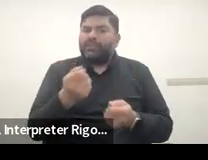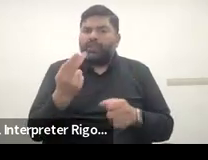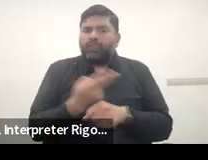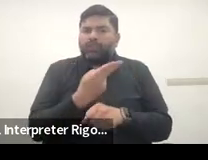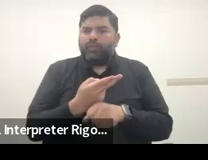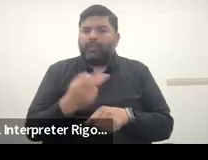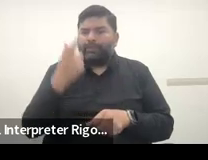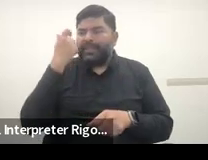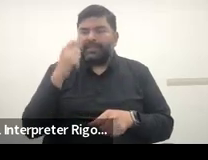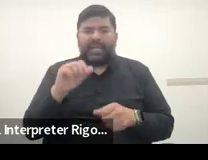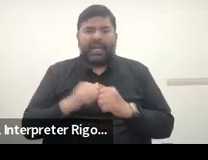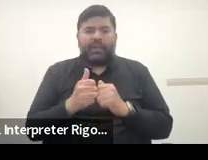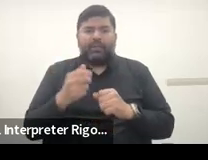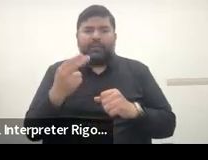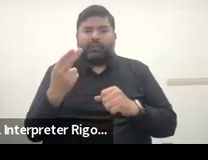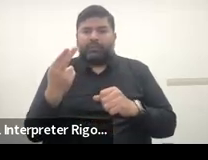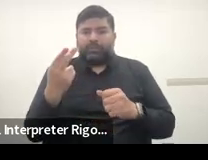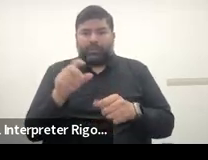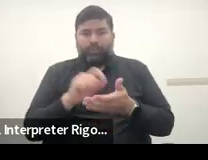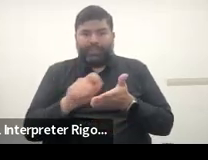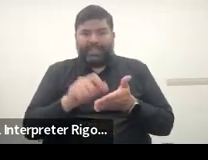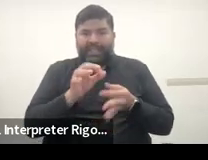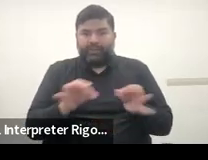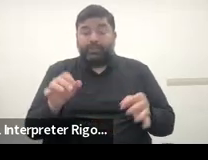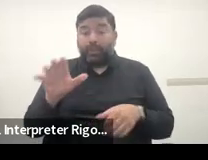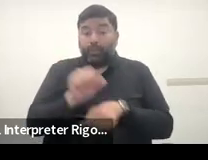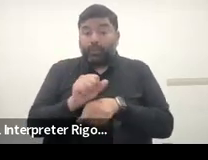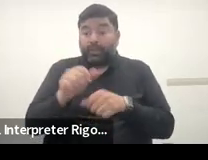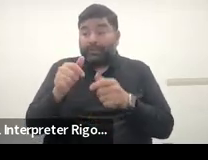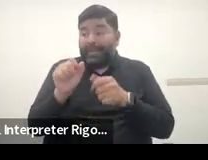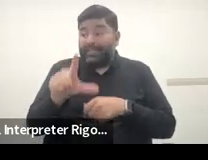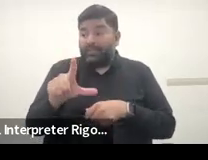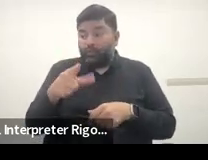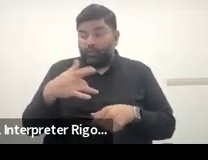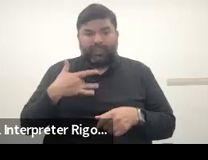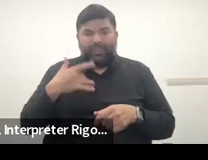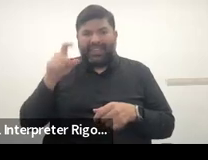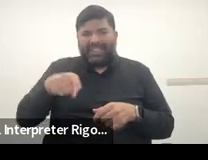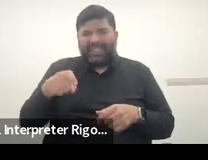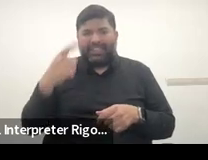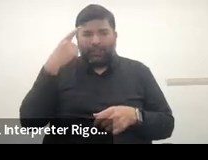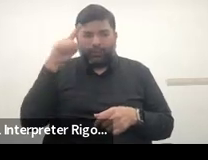use written language. So my question is in the work of ASL, do you feel the need for a written form of